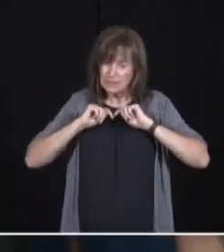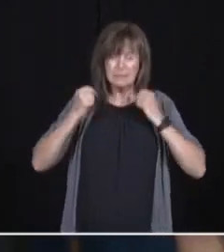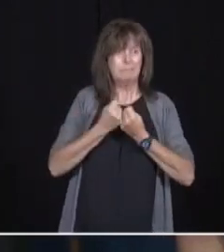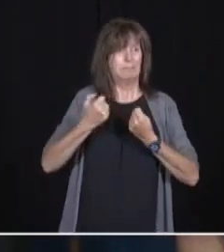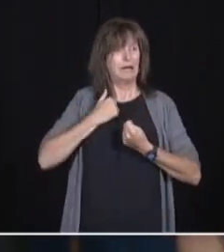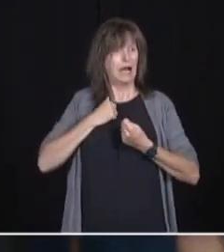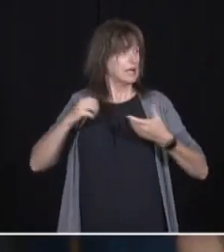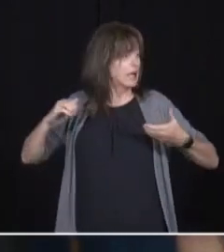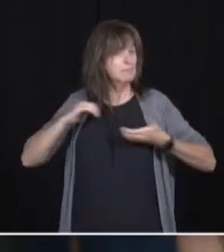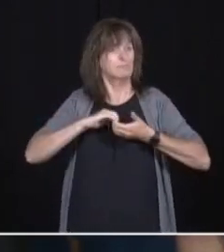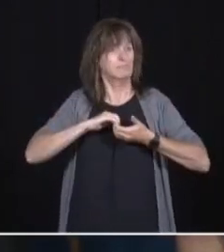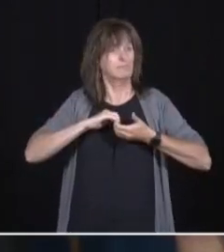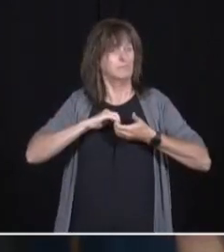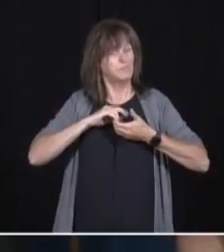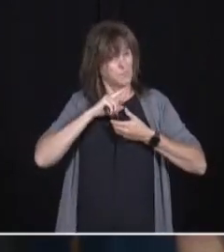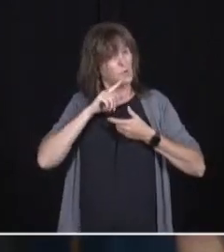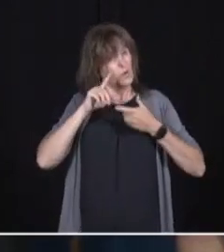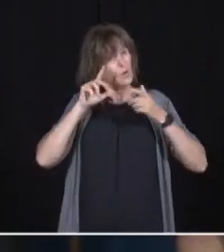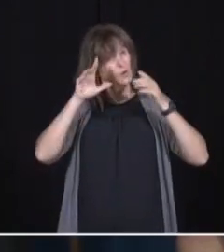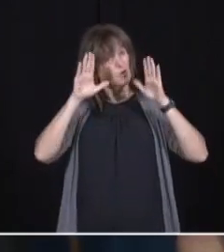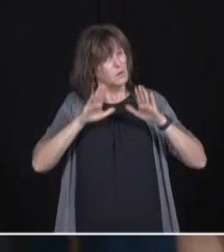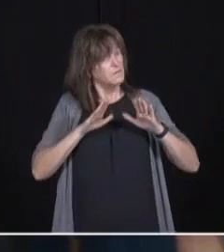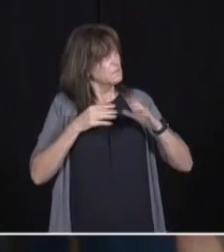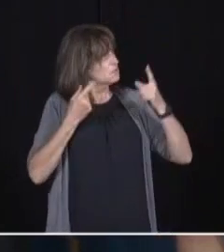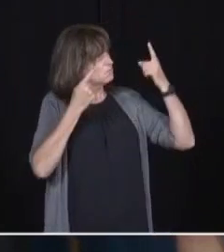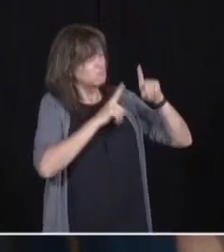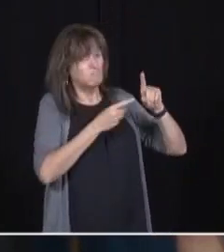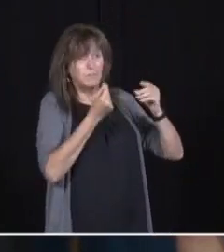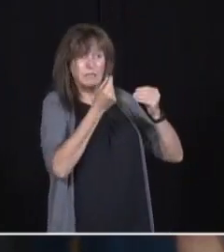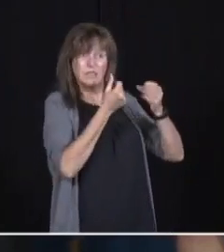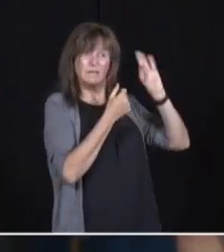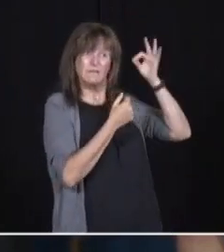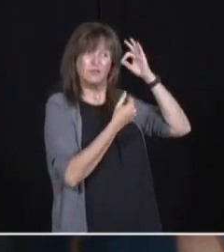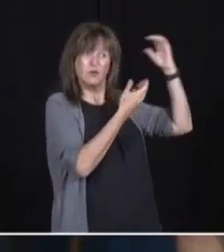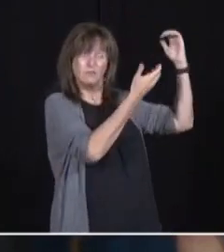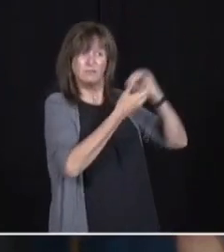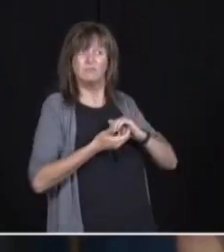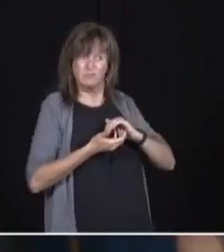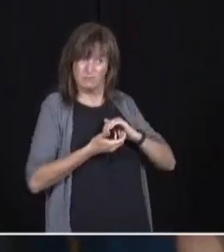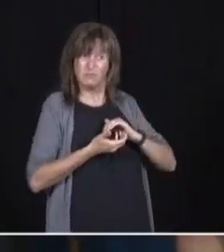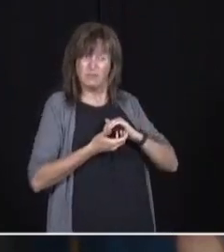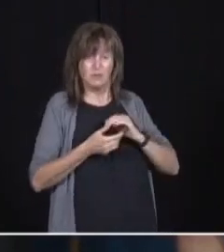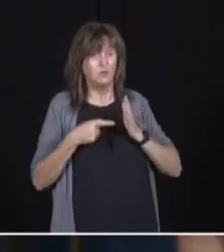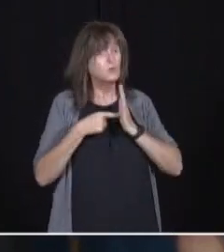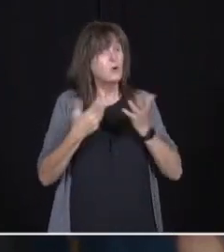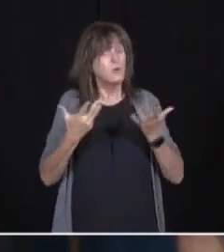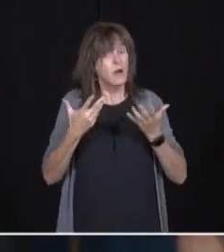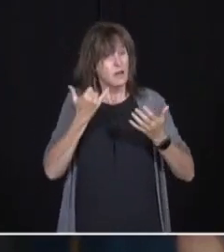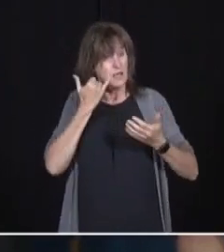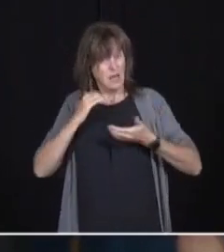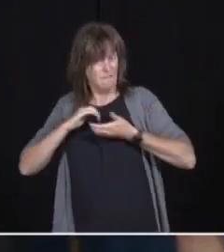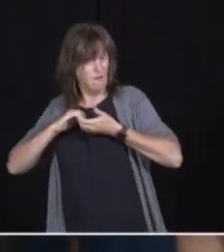And together, we got an incredible deal. We showed that there is nothing we can accomplish when we